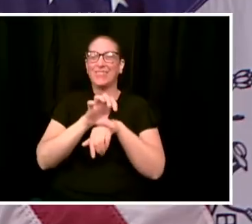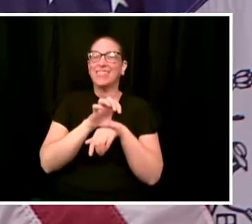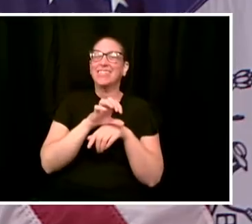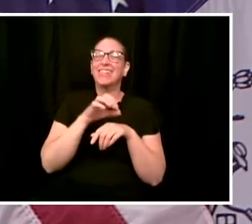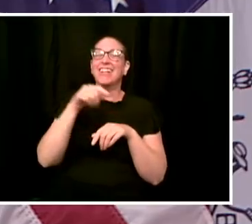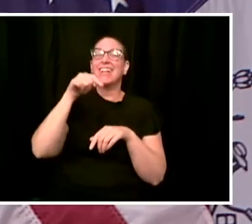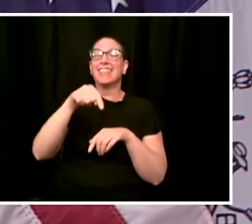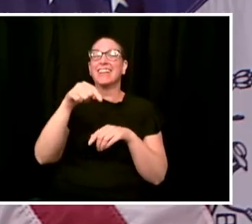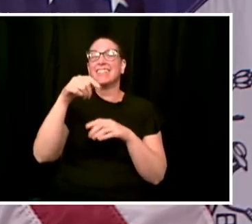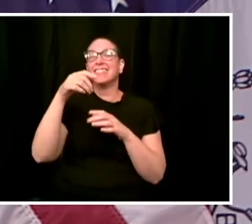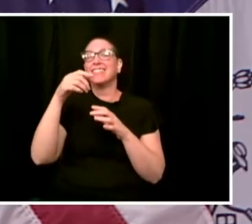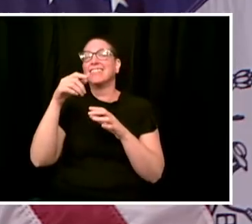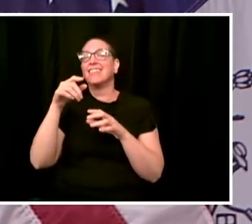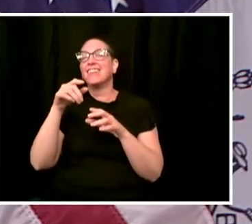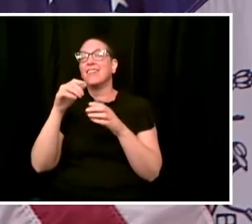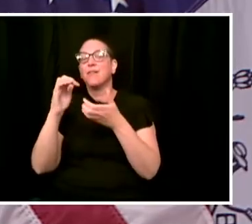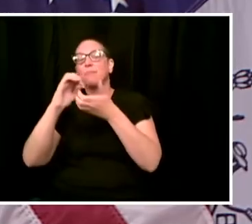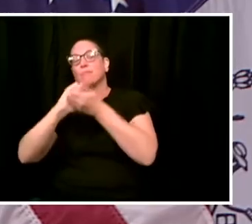COMBINATION WITH THE OTHER STEPS THAT WE TALKED